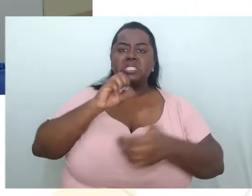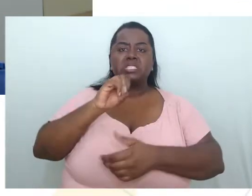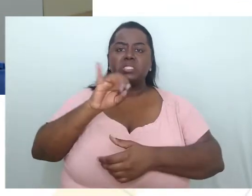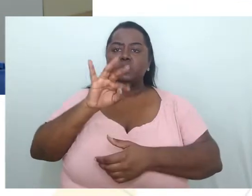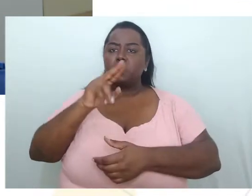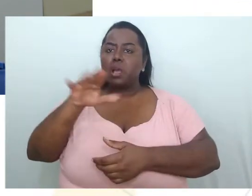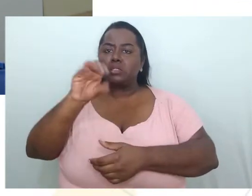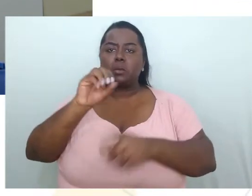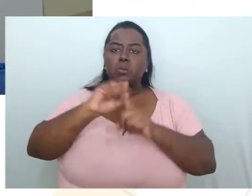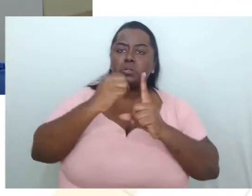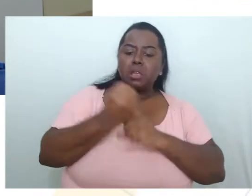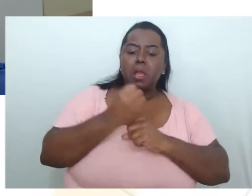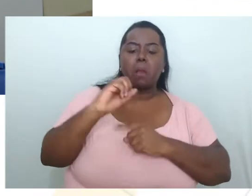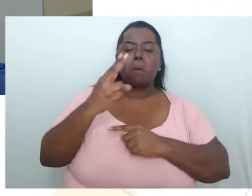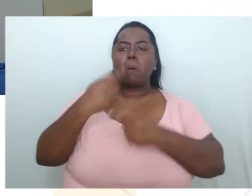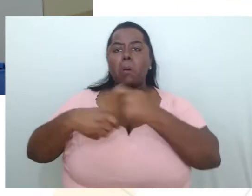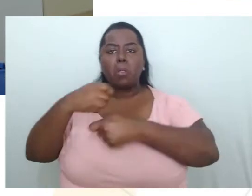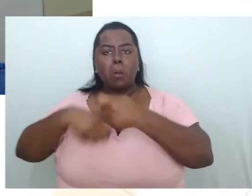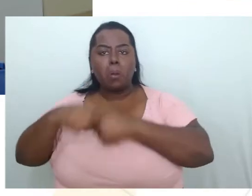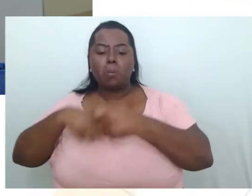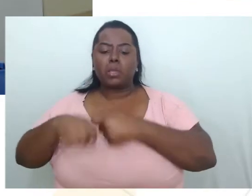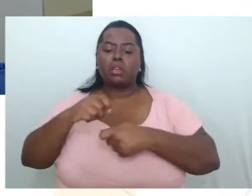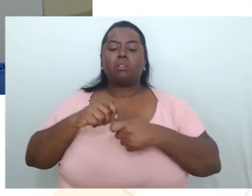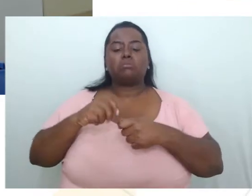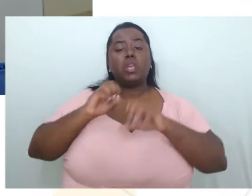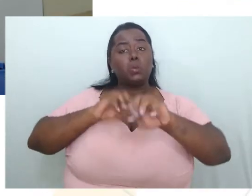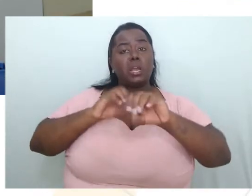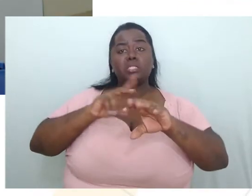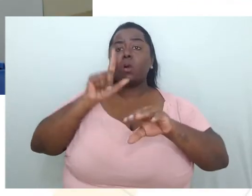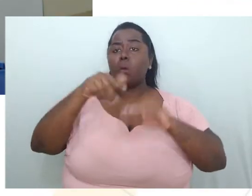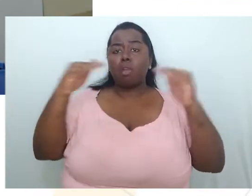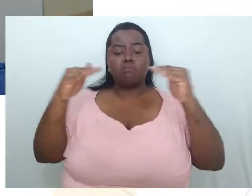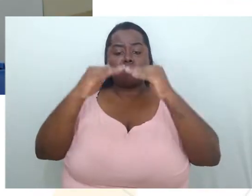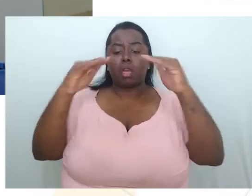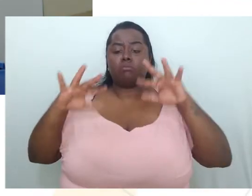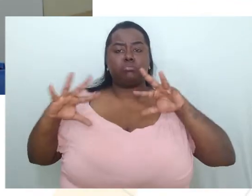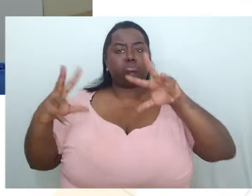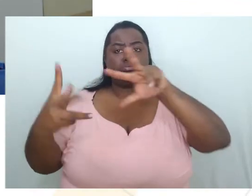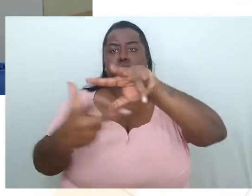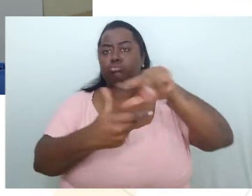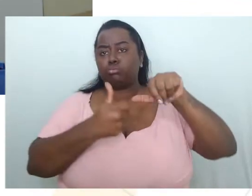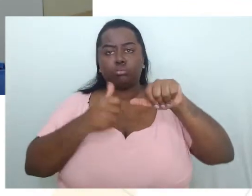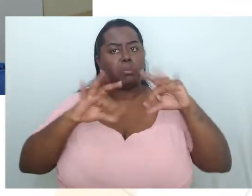social situation, economic situation, education is equally accessible to